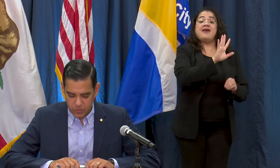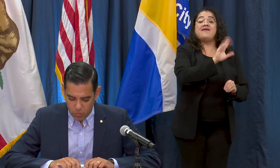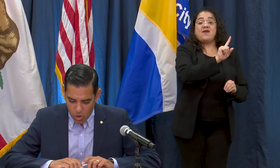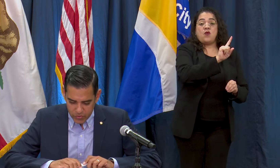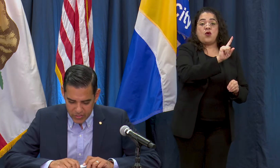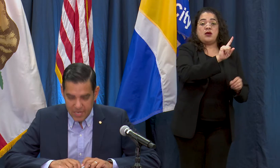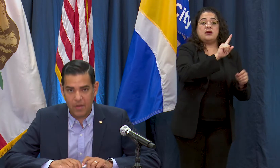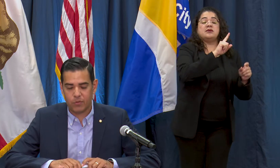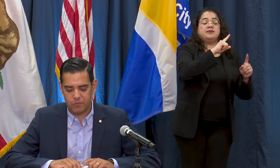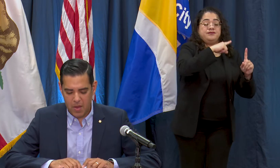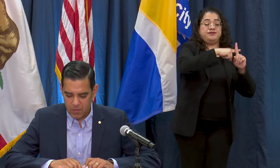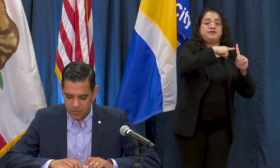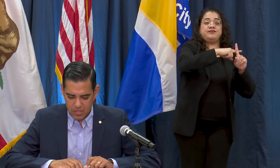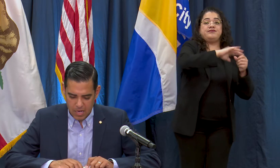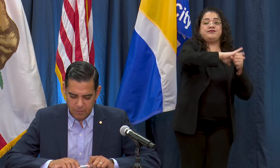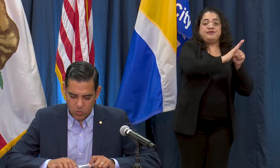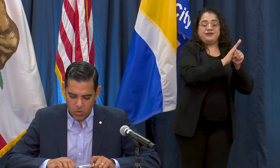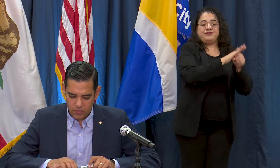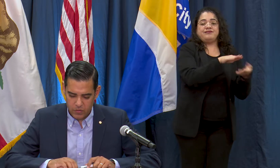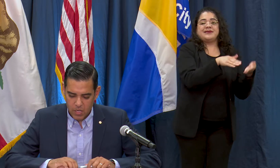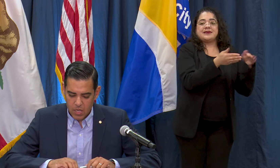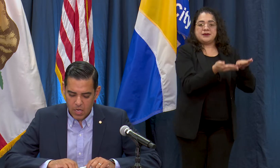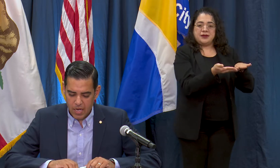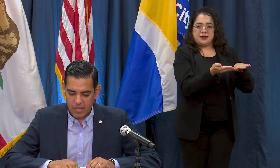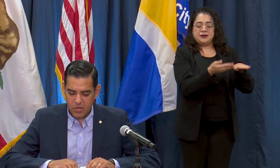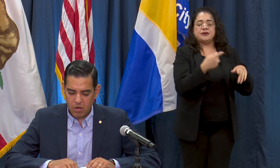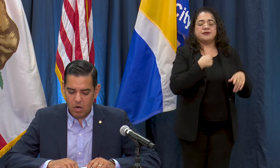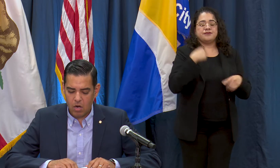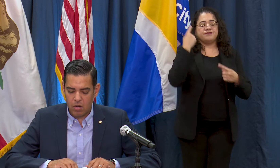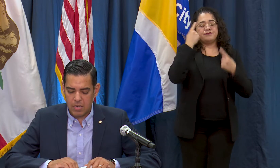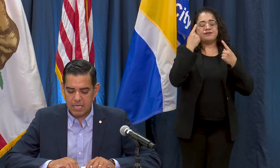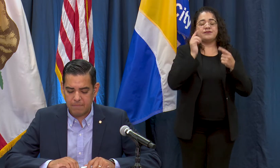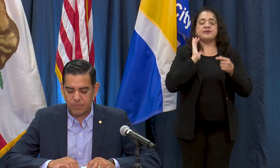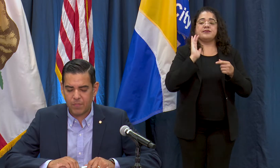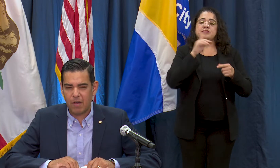so we're always thinking about those families. There are about